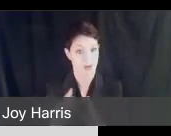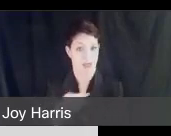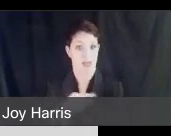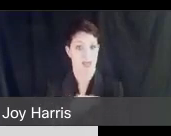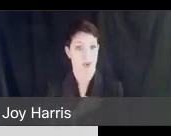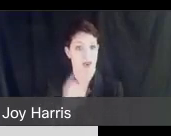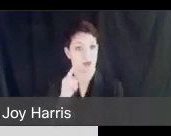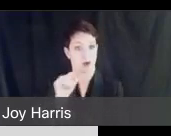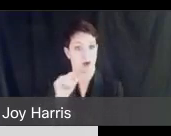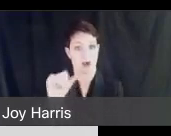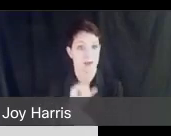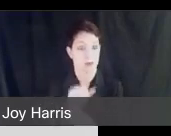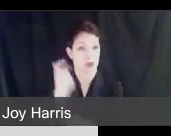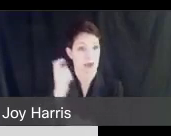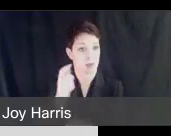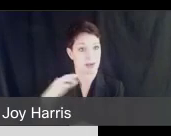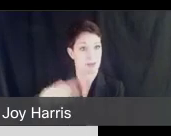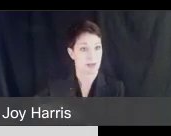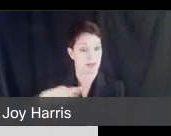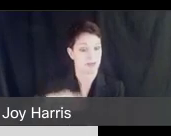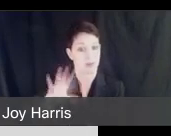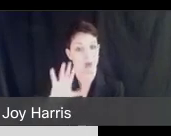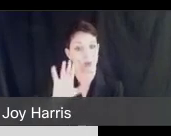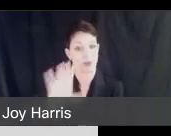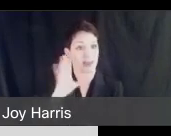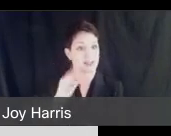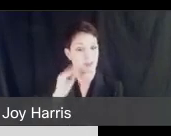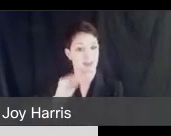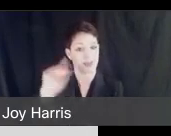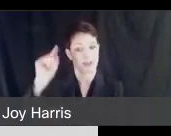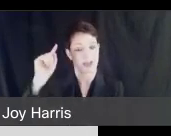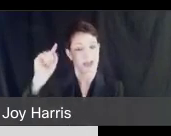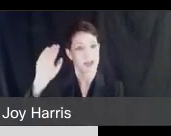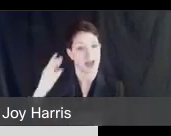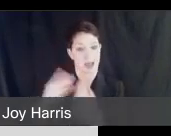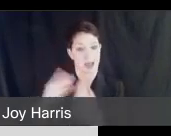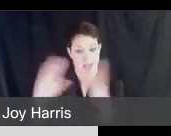benefits or experience the reduction in household income, incurred significant